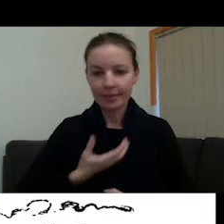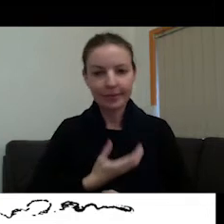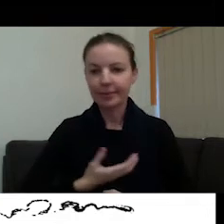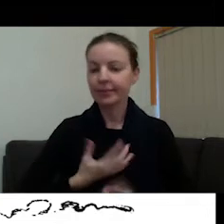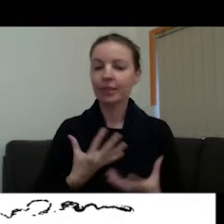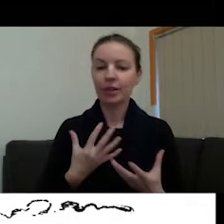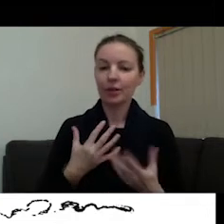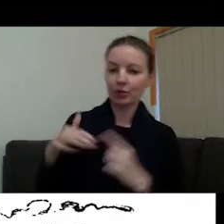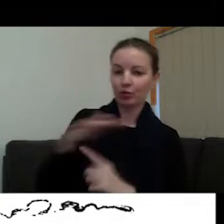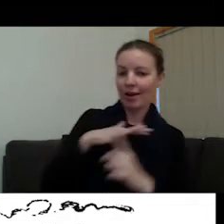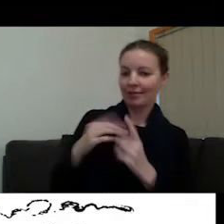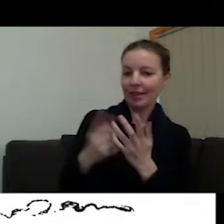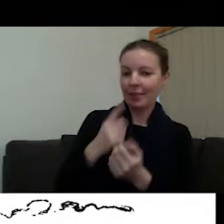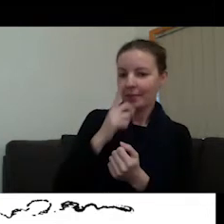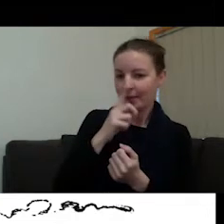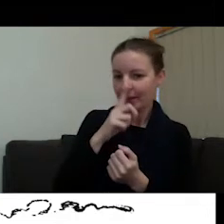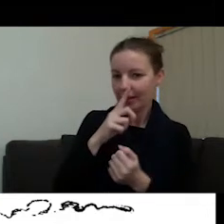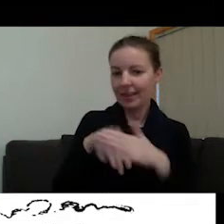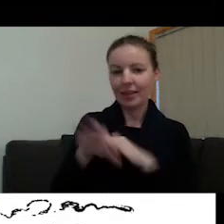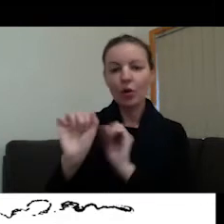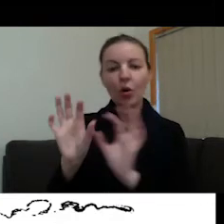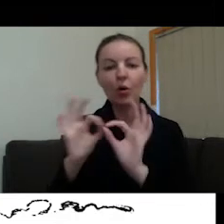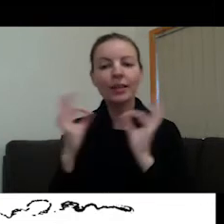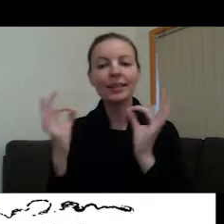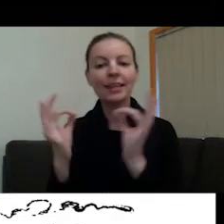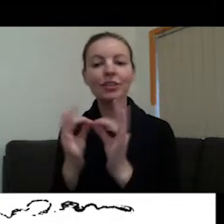people or something like this in your organisation, or - you know,